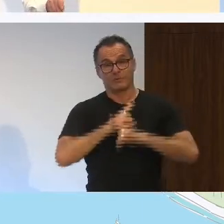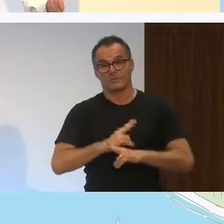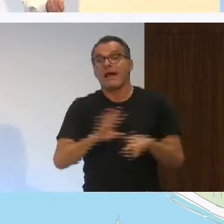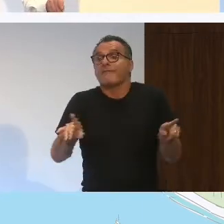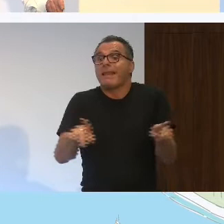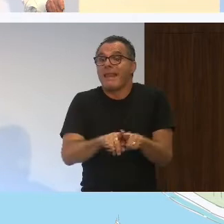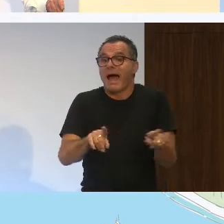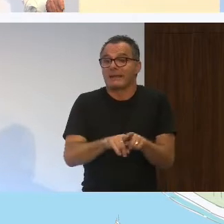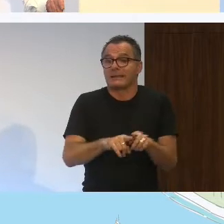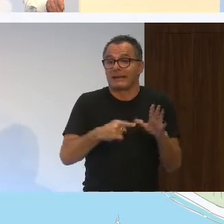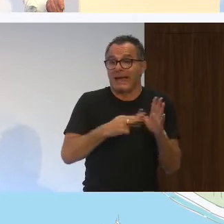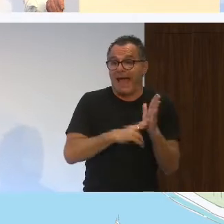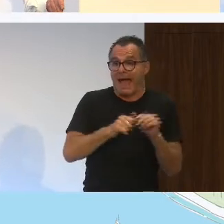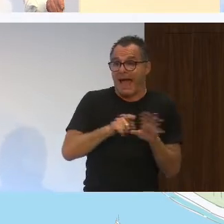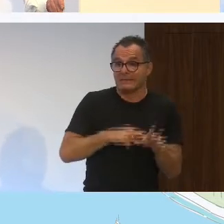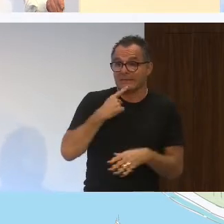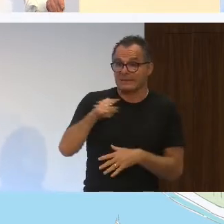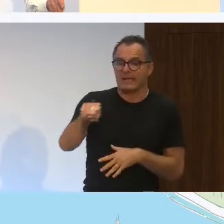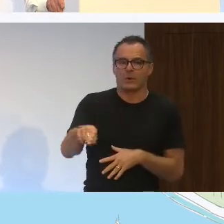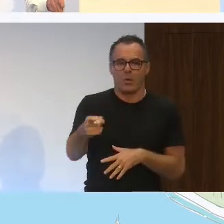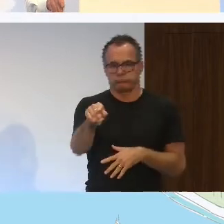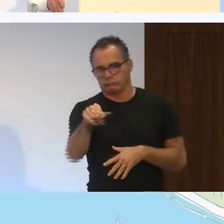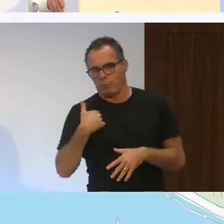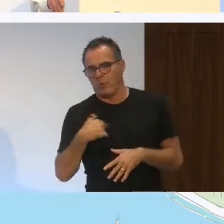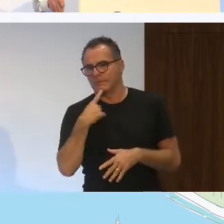eloquently put, looking after yourself and having timeouts